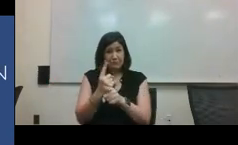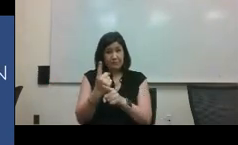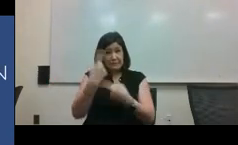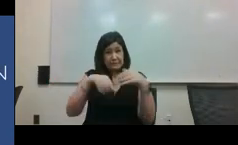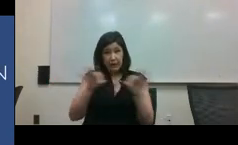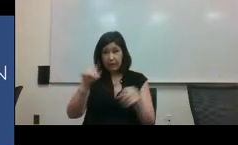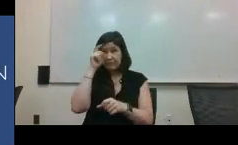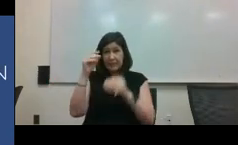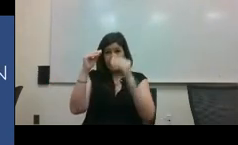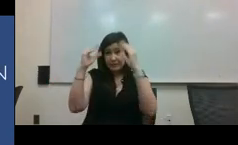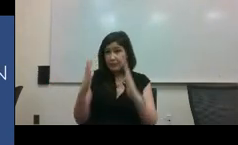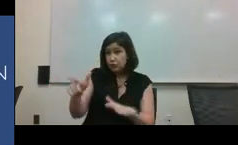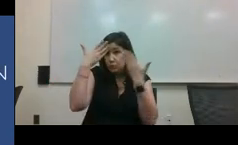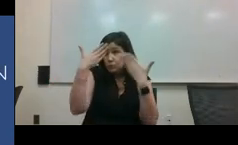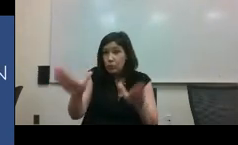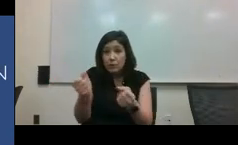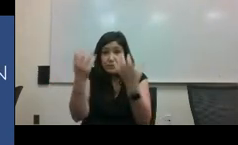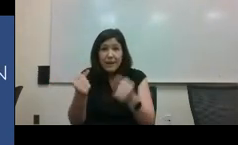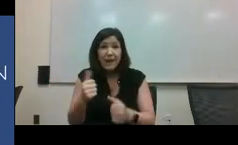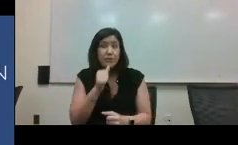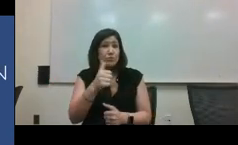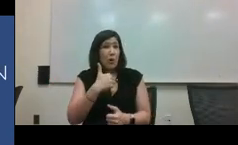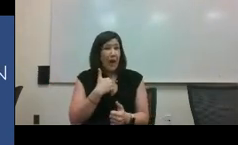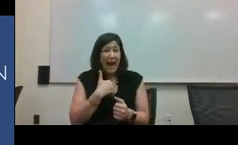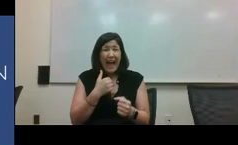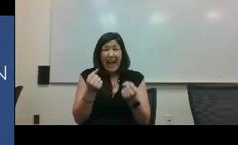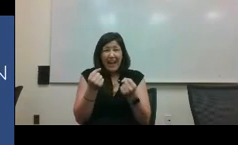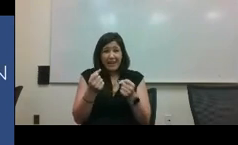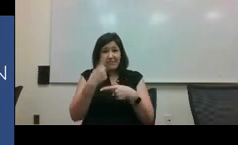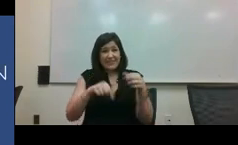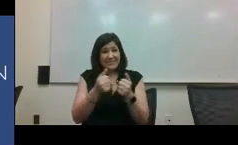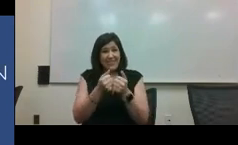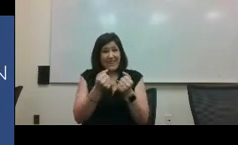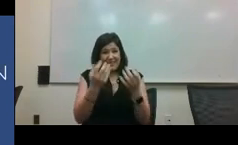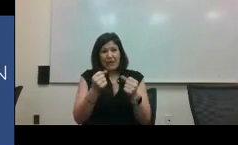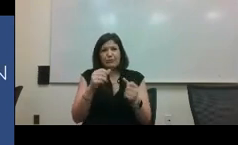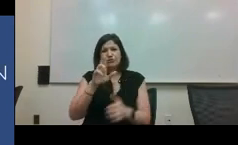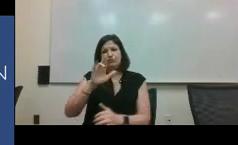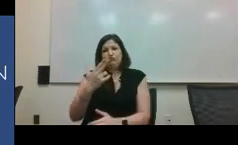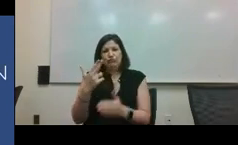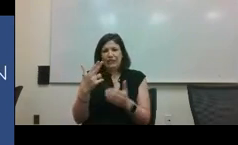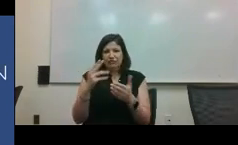because the teachers don't know sign language, and there isn't a sign language rich environment, then they're not gonna become proficient readers